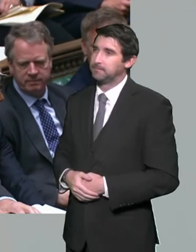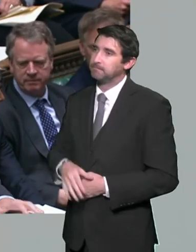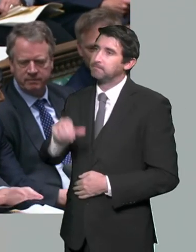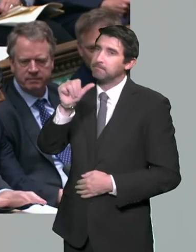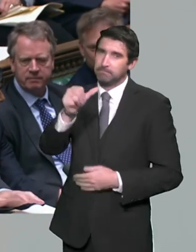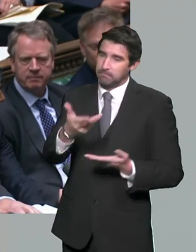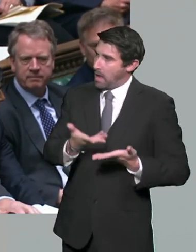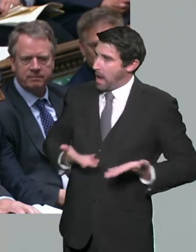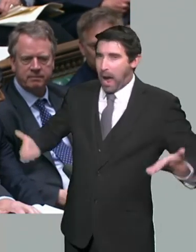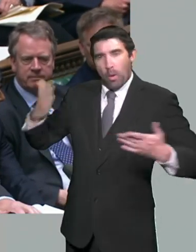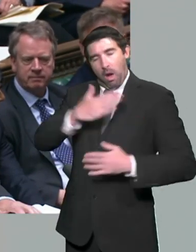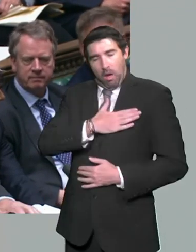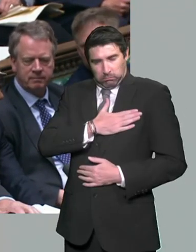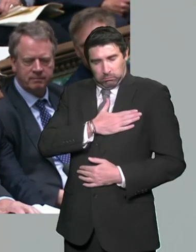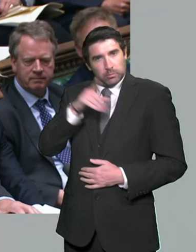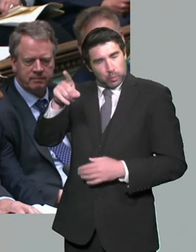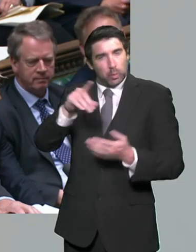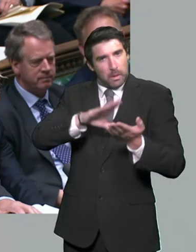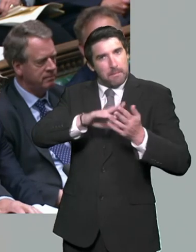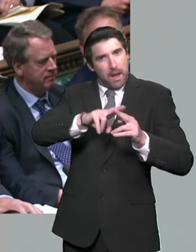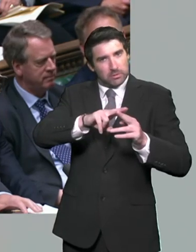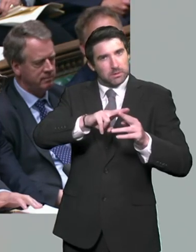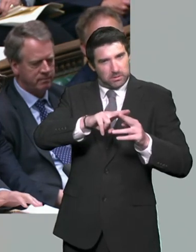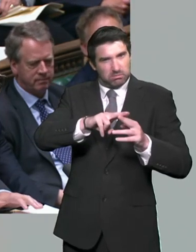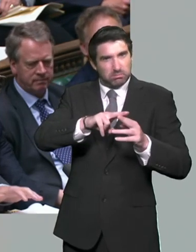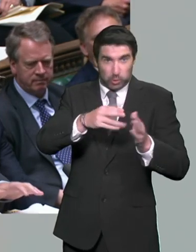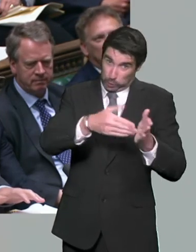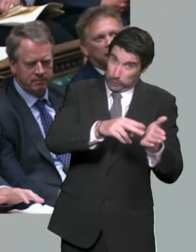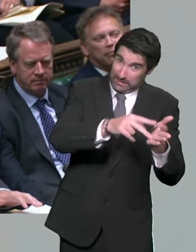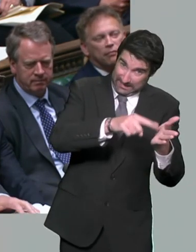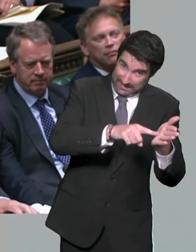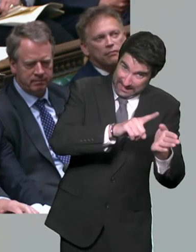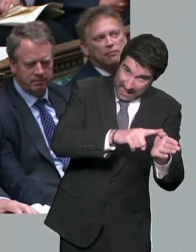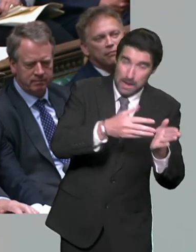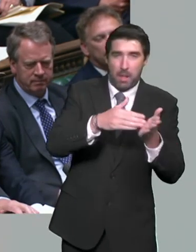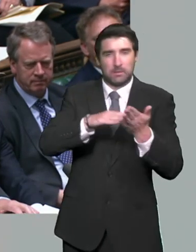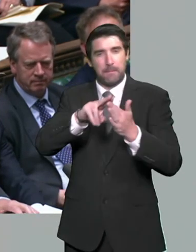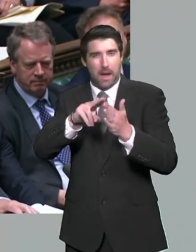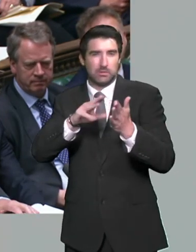at this very difficult time.